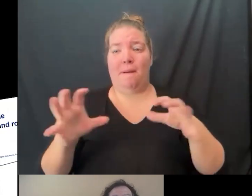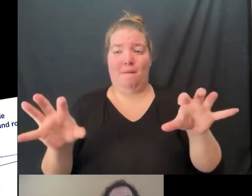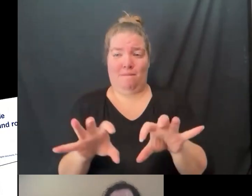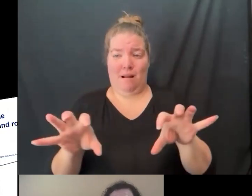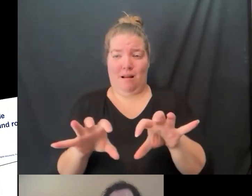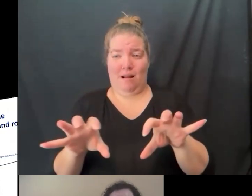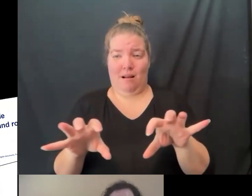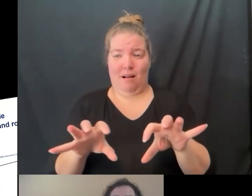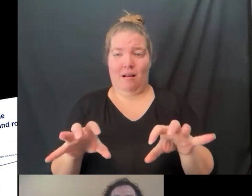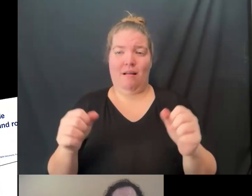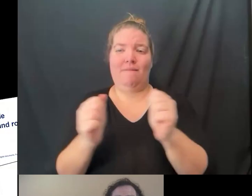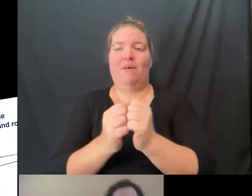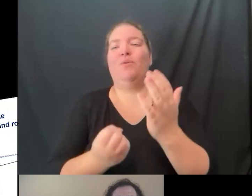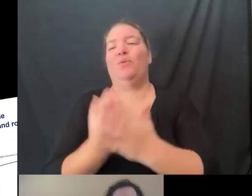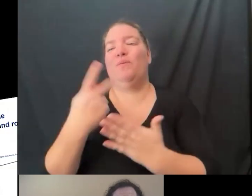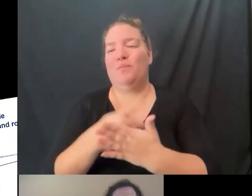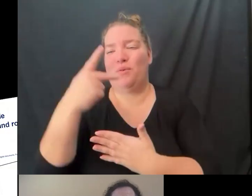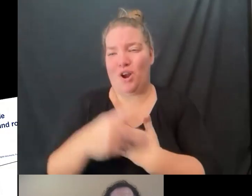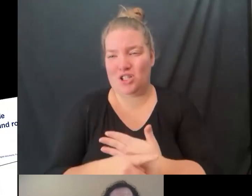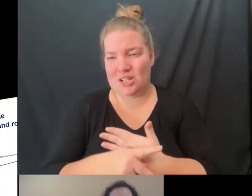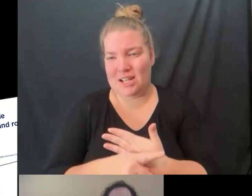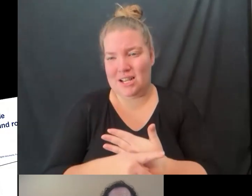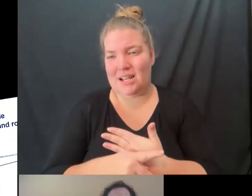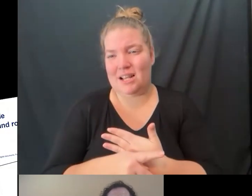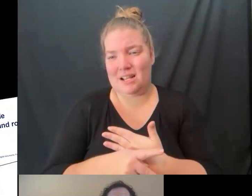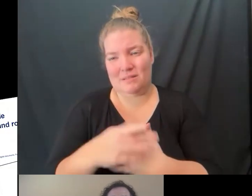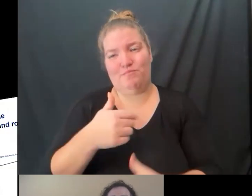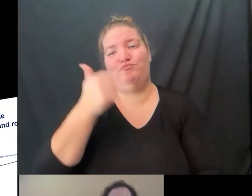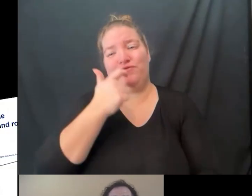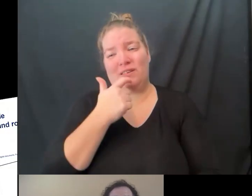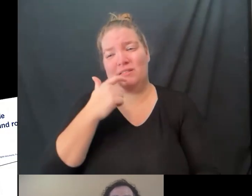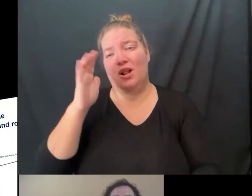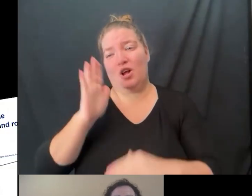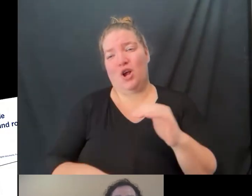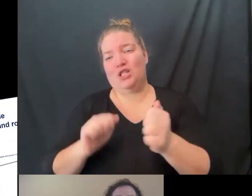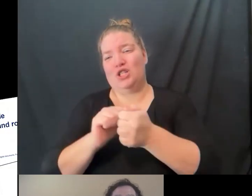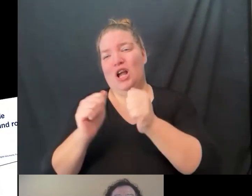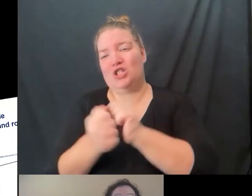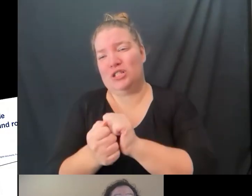on a new project than trying to fix an old one. It's like it's easier to build accessible elevators in a brand